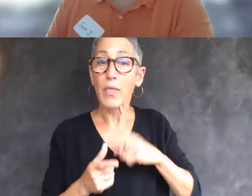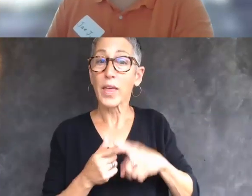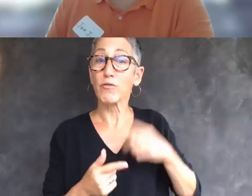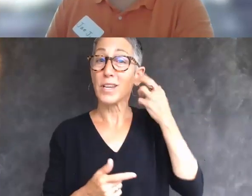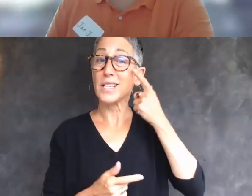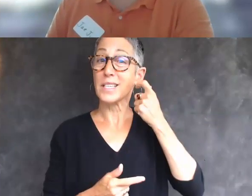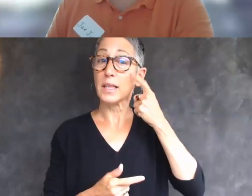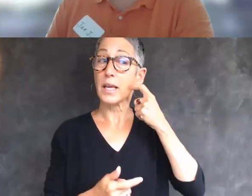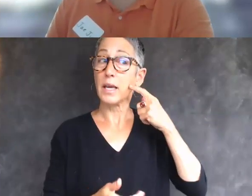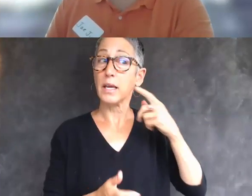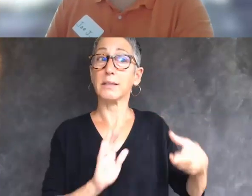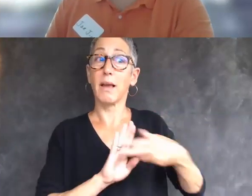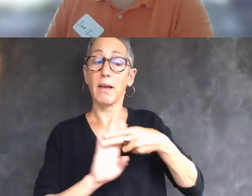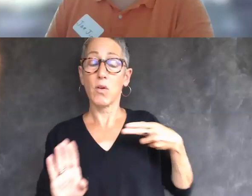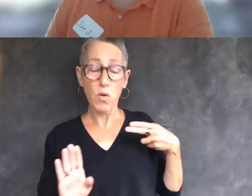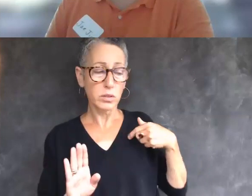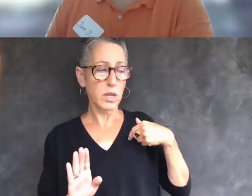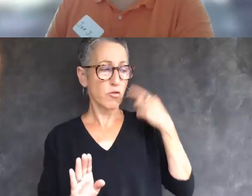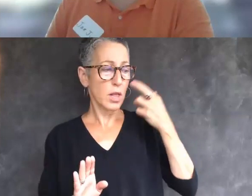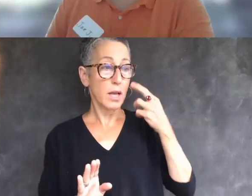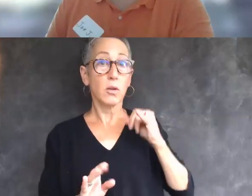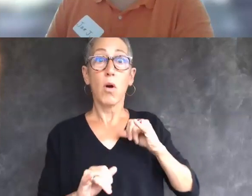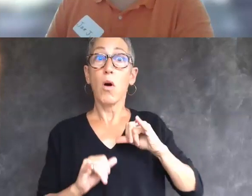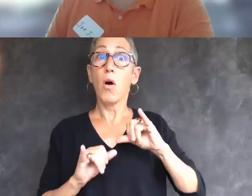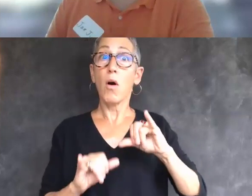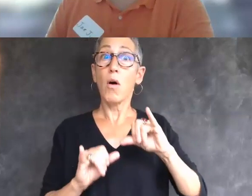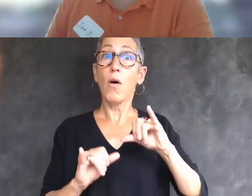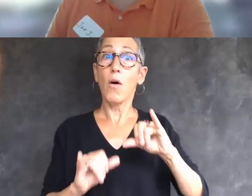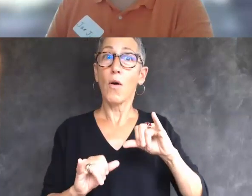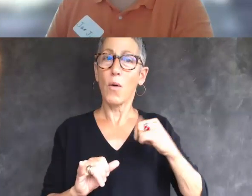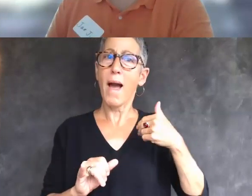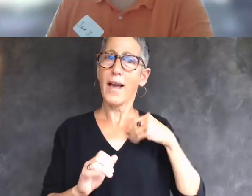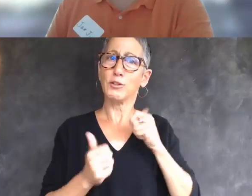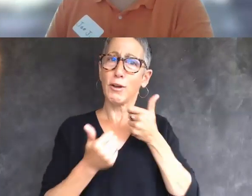and it helped me to understand some behaviors and challenges that I didn't understand previously.